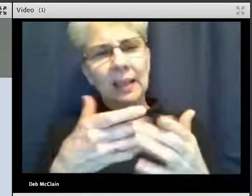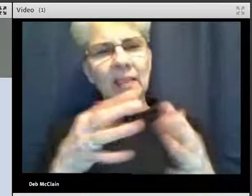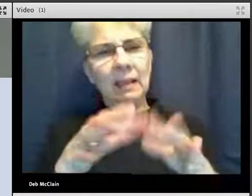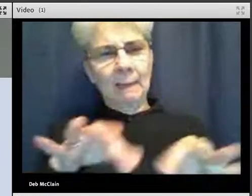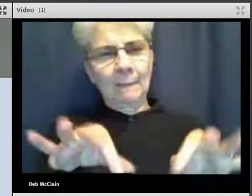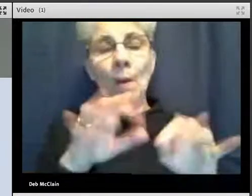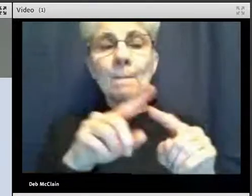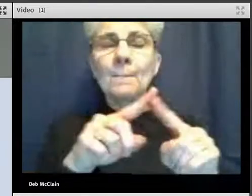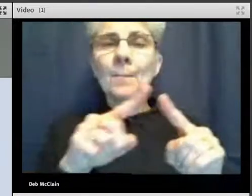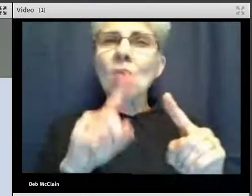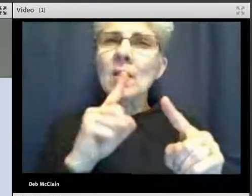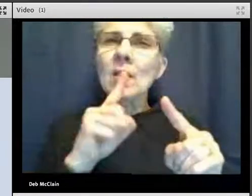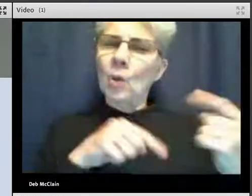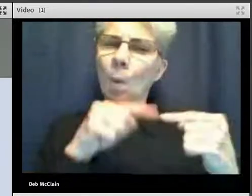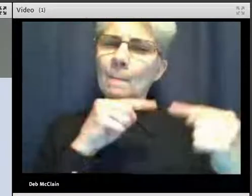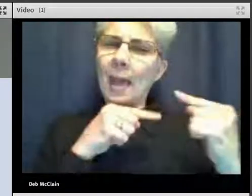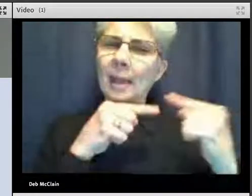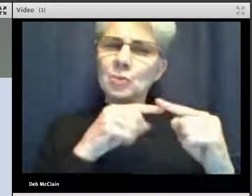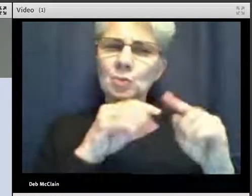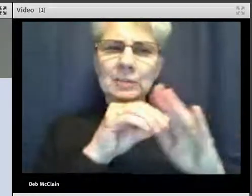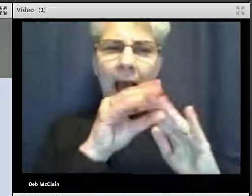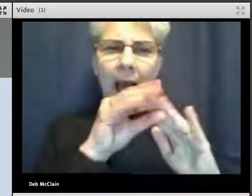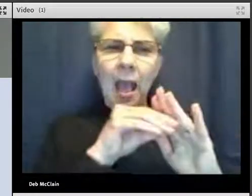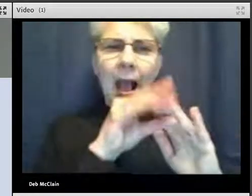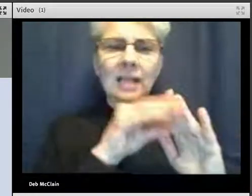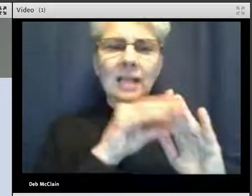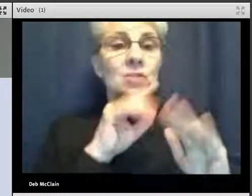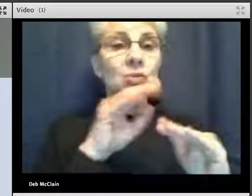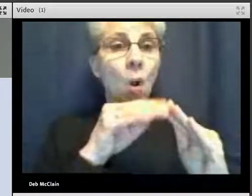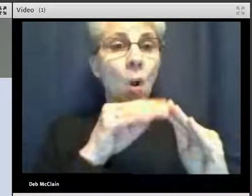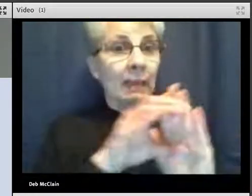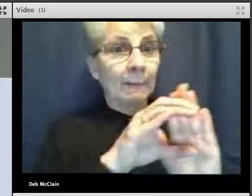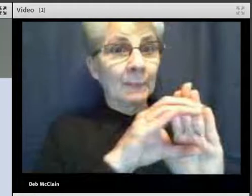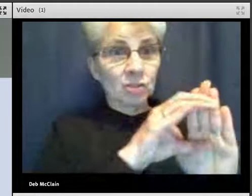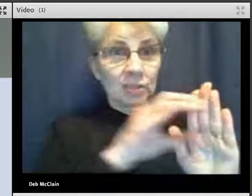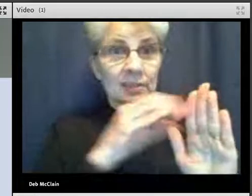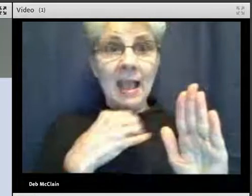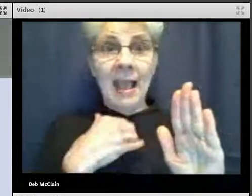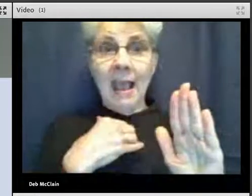But really going back to my slides and trying to make sure all the images have meaningful alt-tags